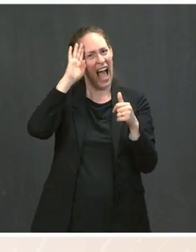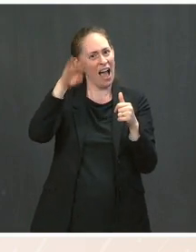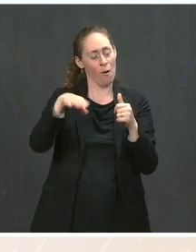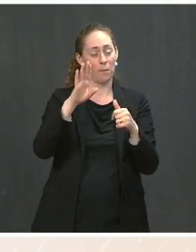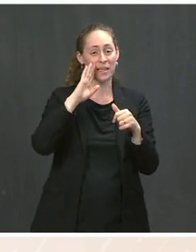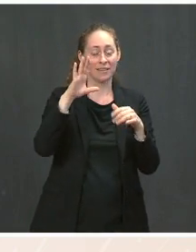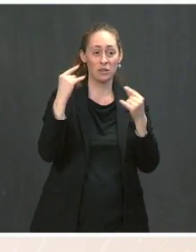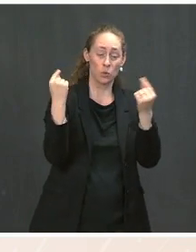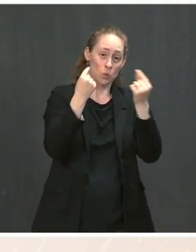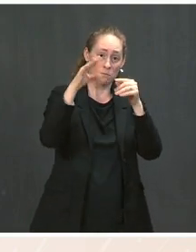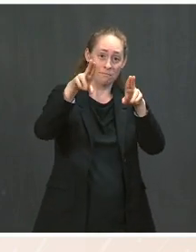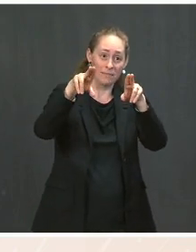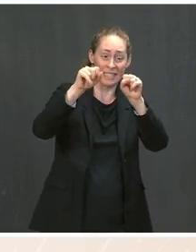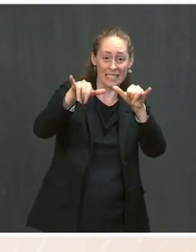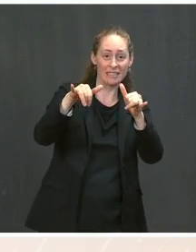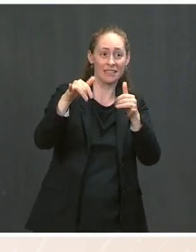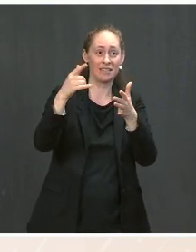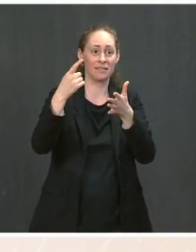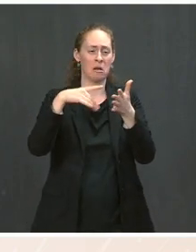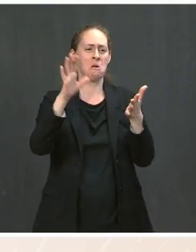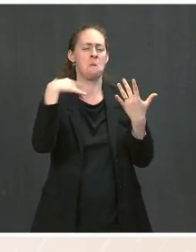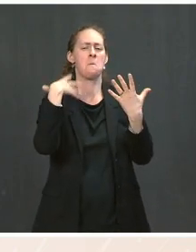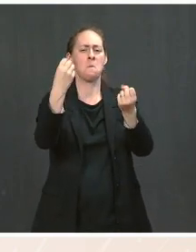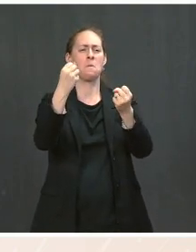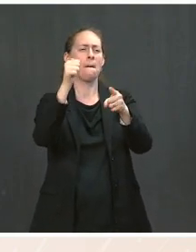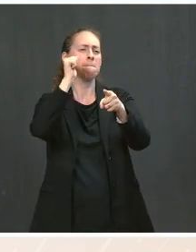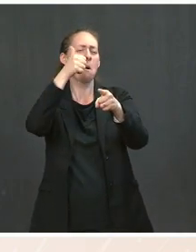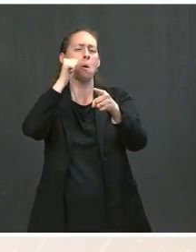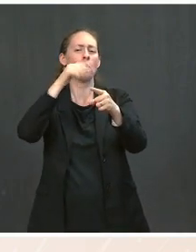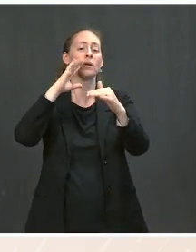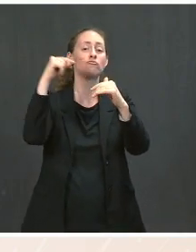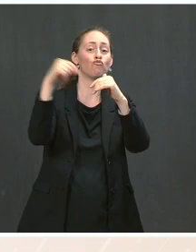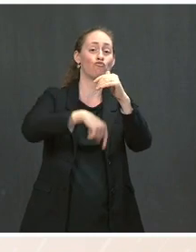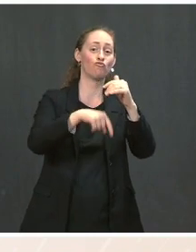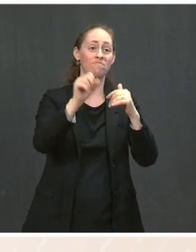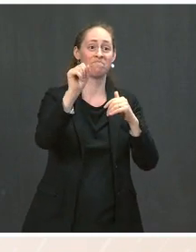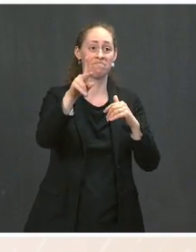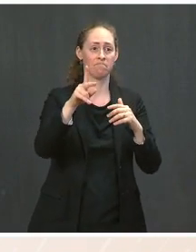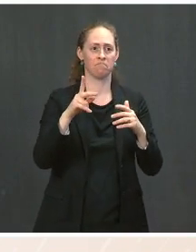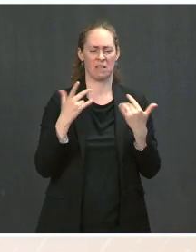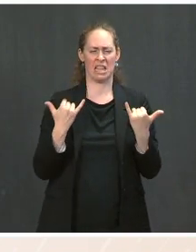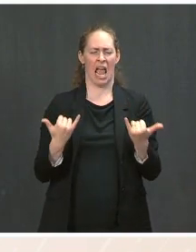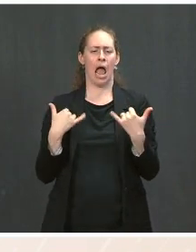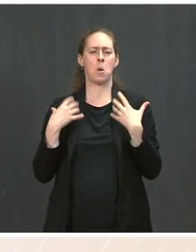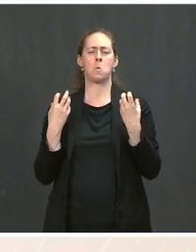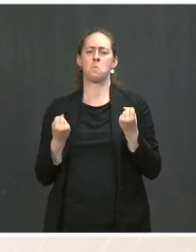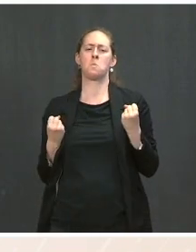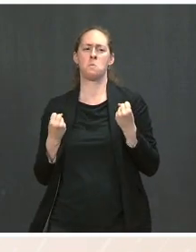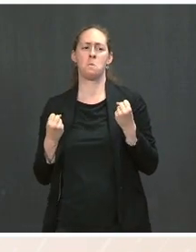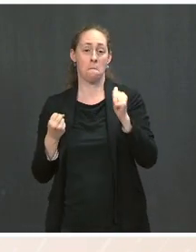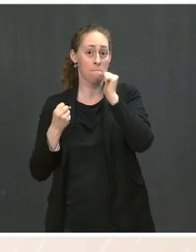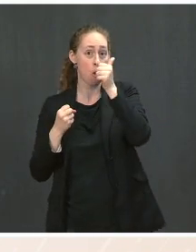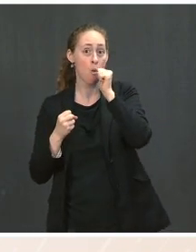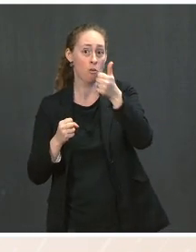We're still finalizing all the specifics, so I just don't have anything to provide to you at this moment. All right. Go ahead. Hi, Lauren.